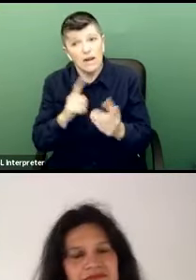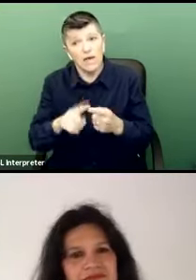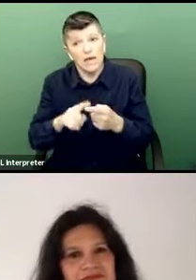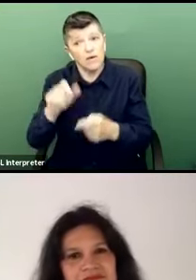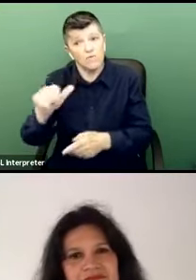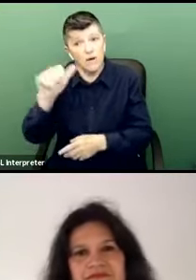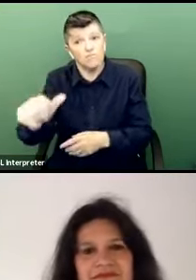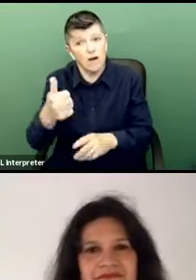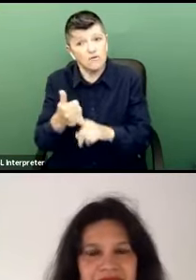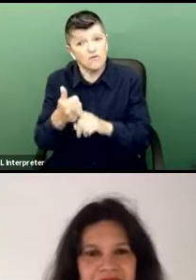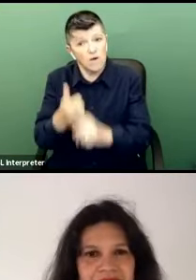con viable. The Pakistan